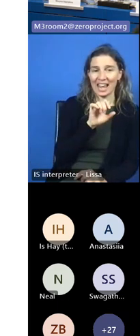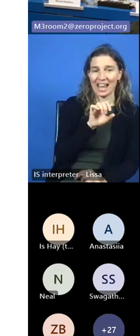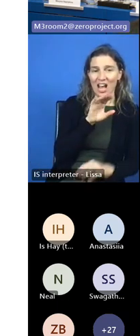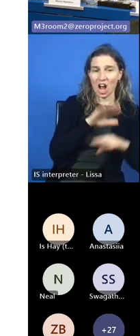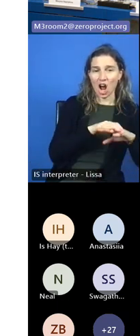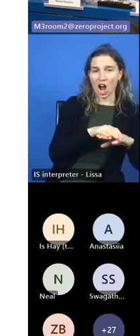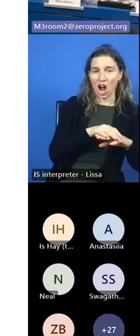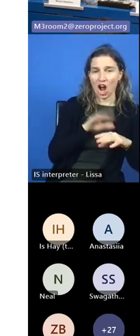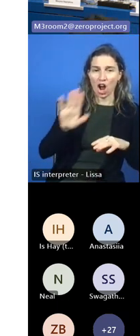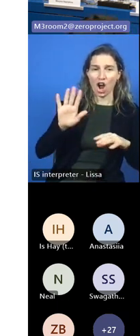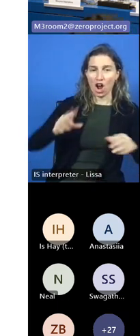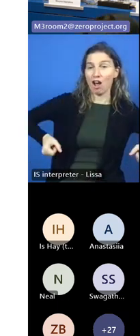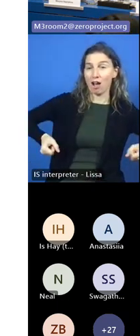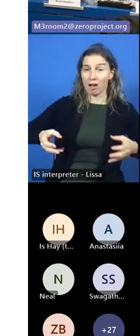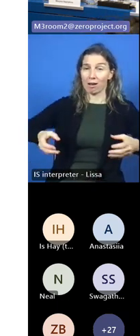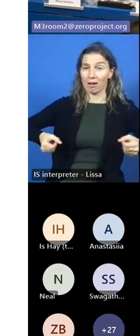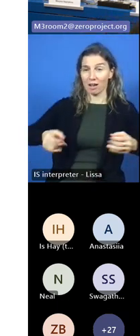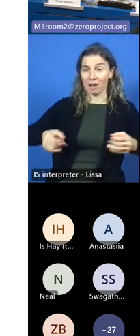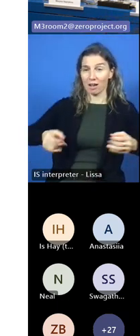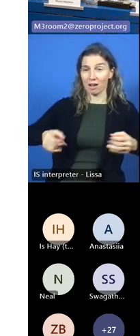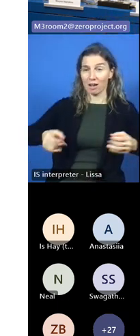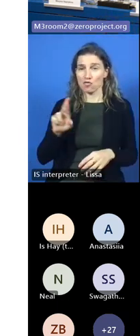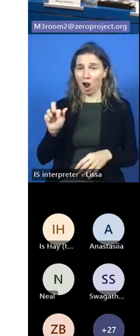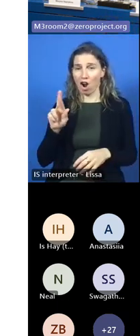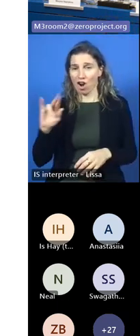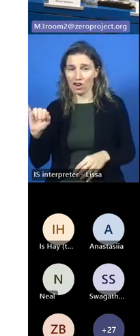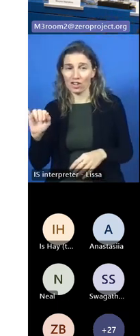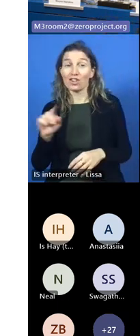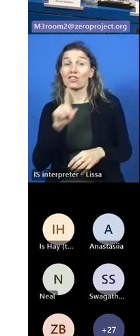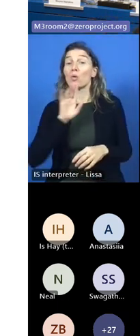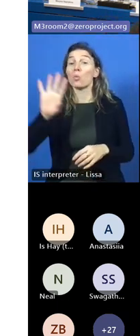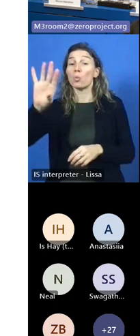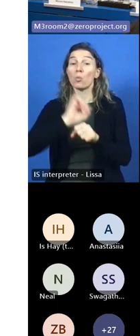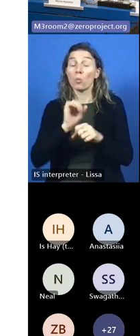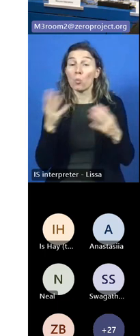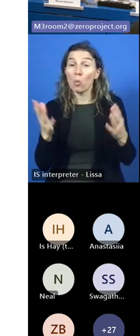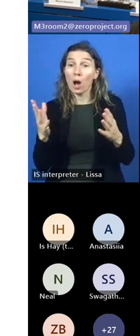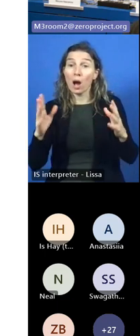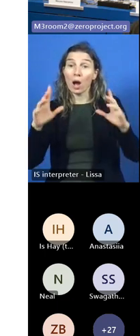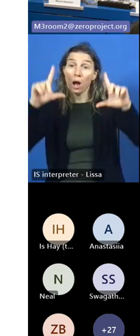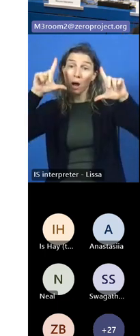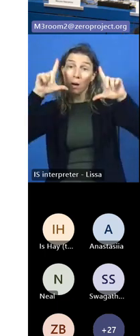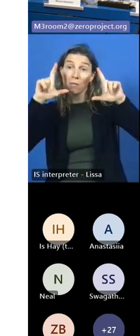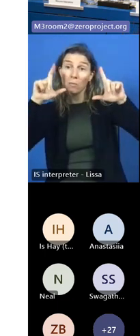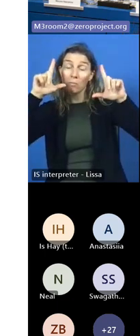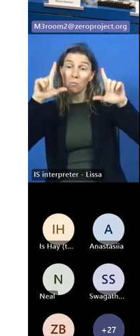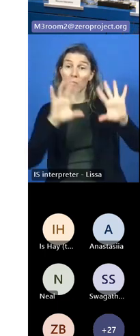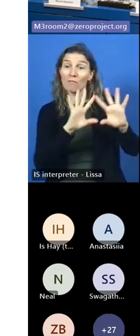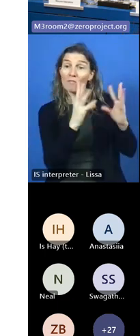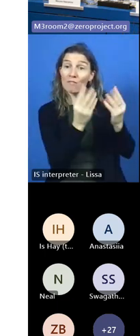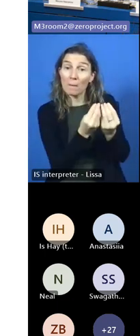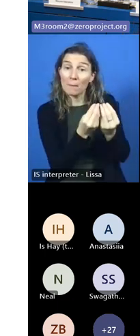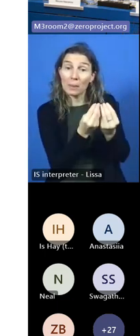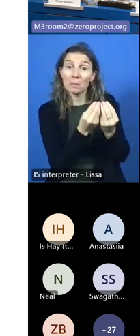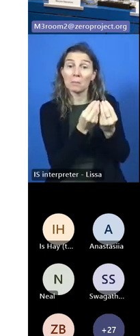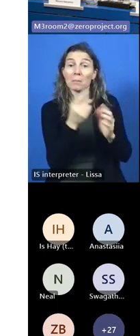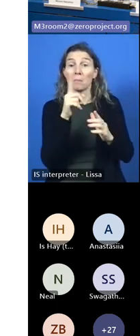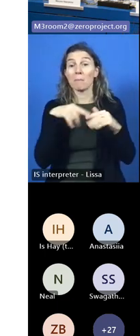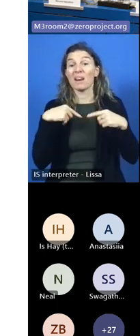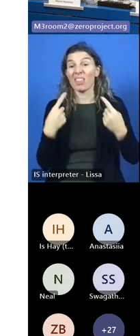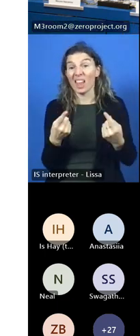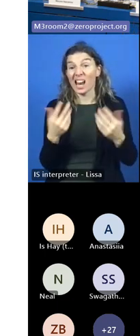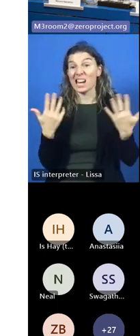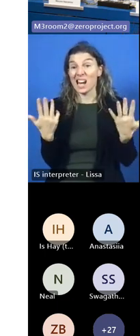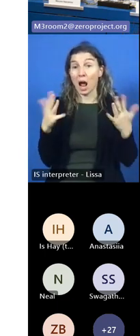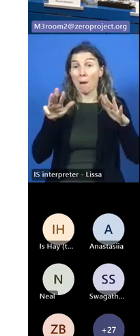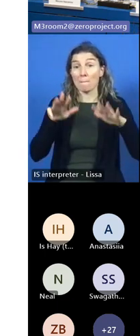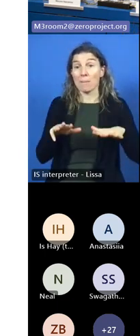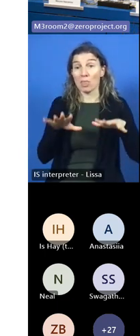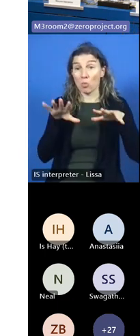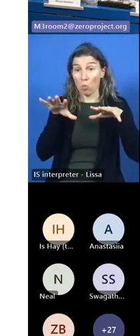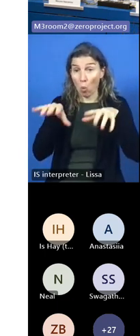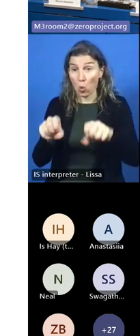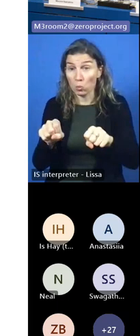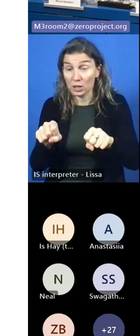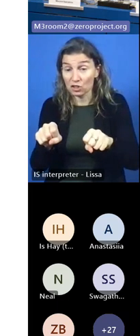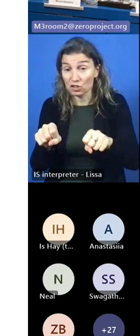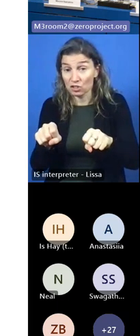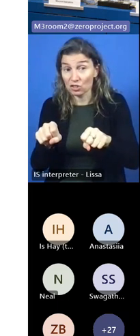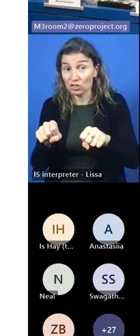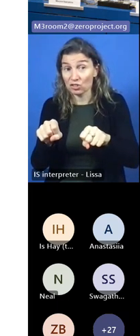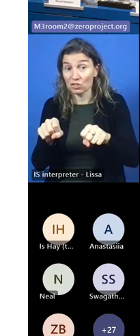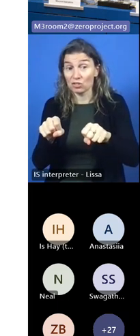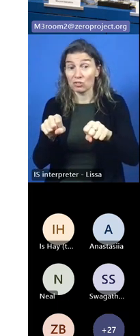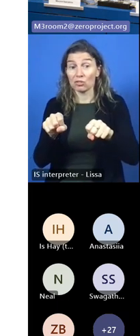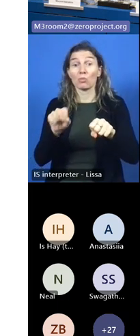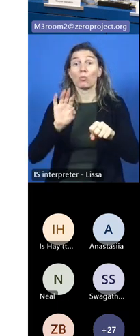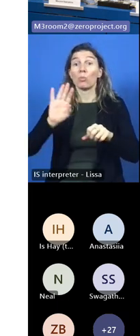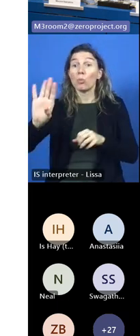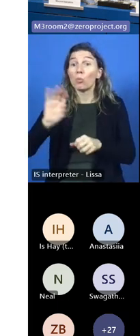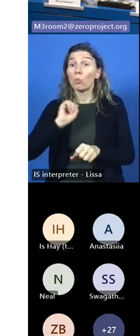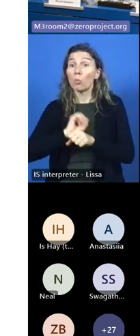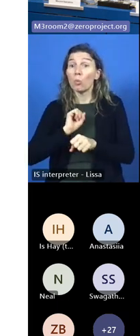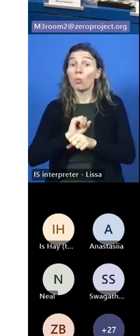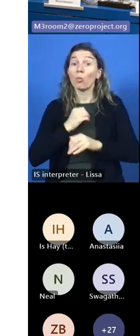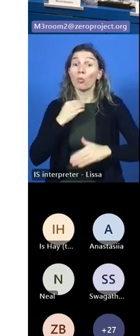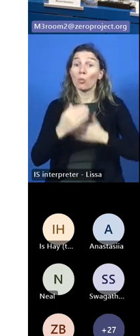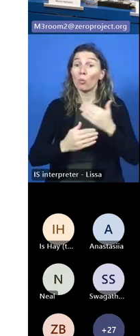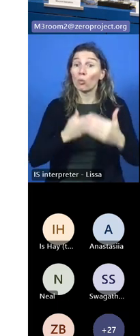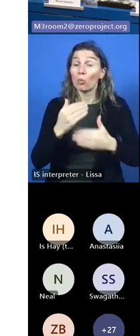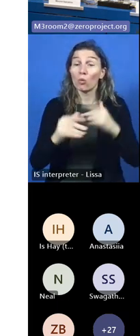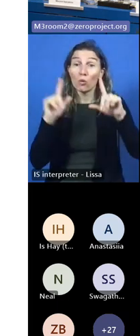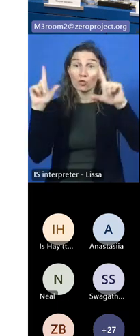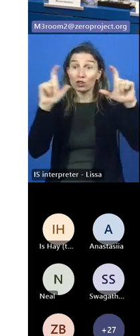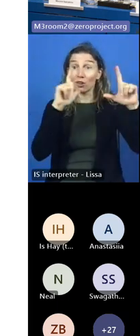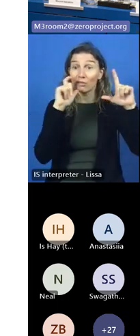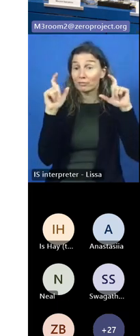worked as a photographer doing family and portrait photos. After, she could not continue because she